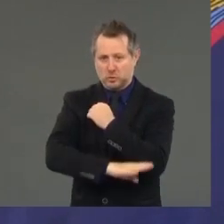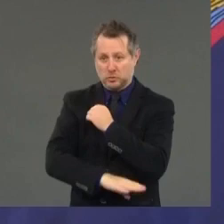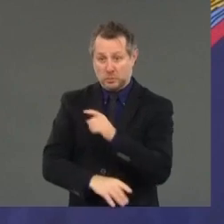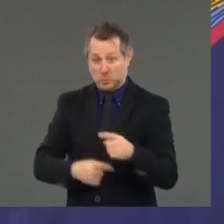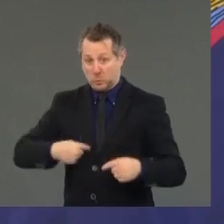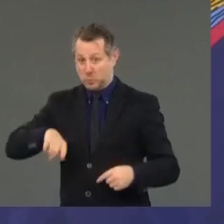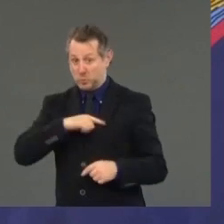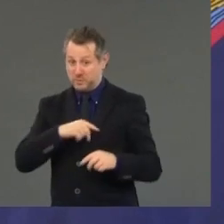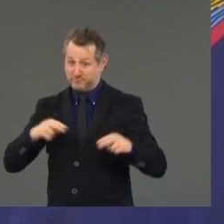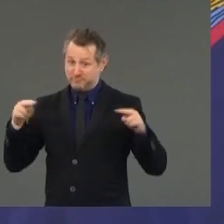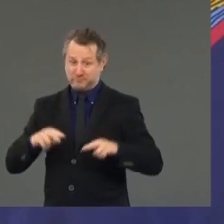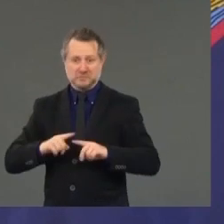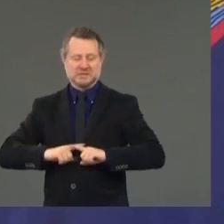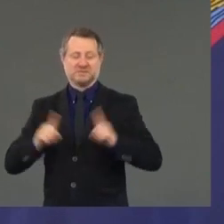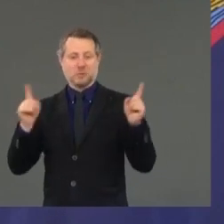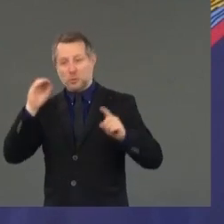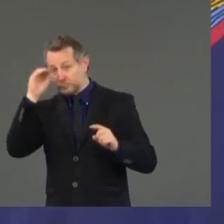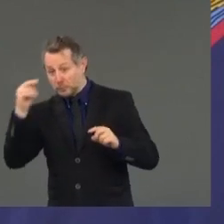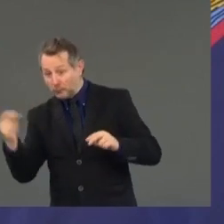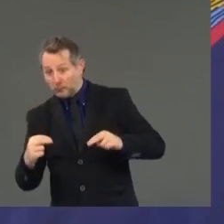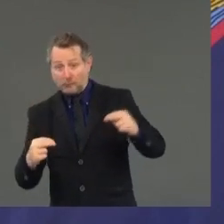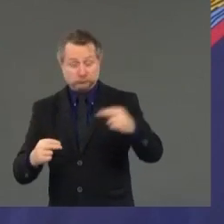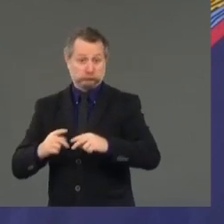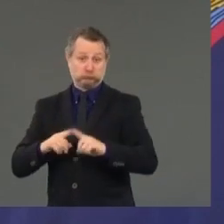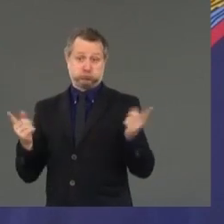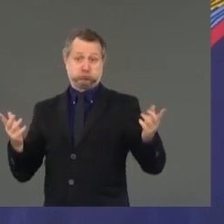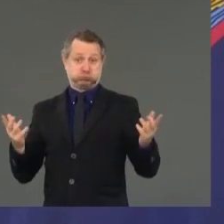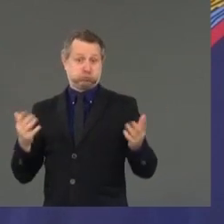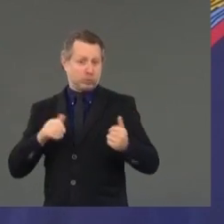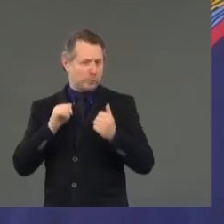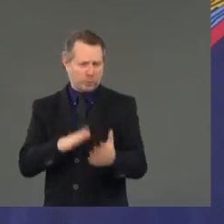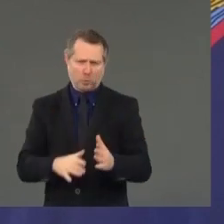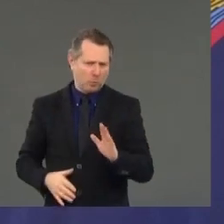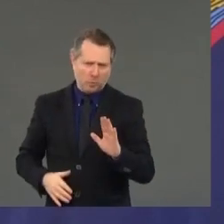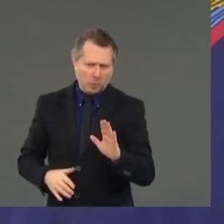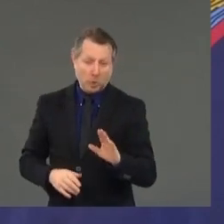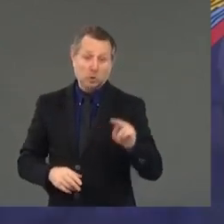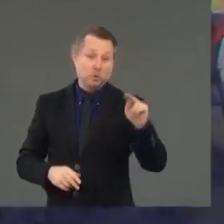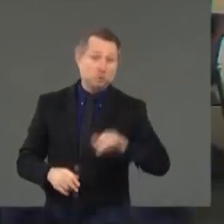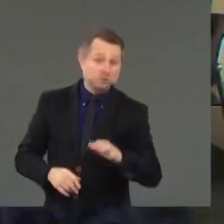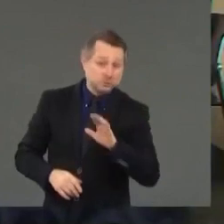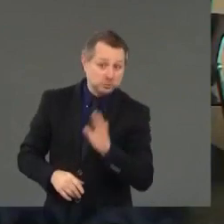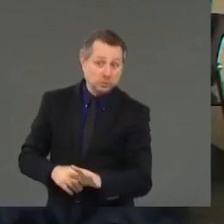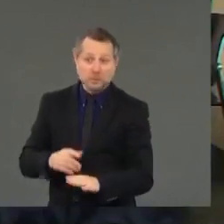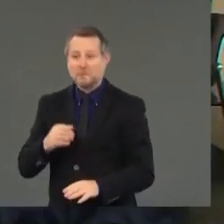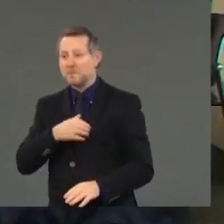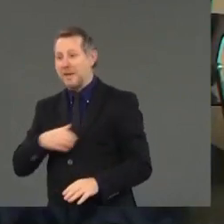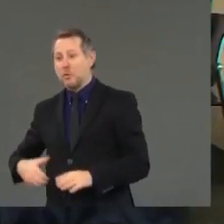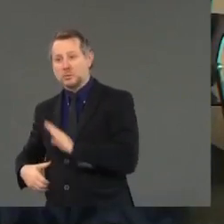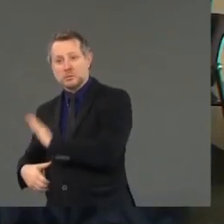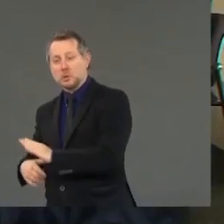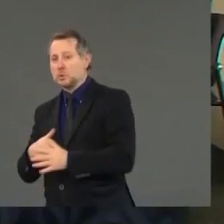DECISION ABOUT SEPTEMBER. BUT I DON'T THINK THERE IS A